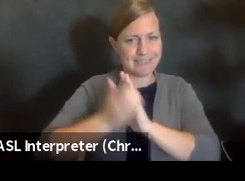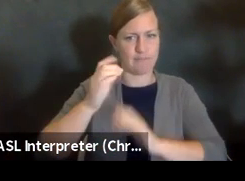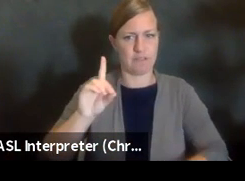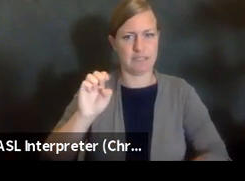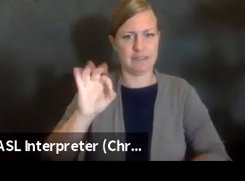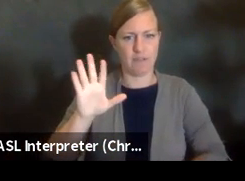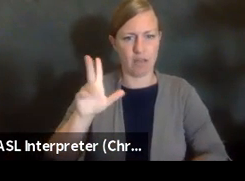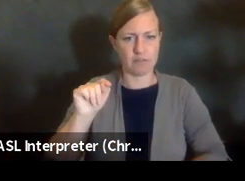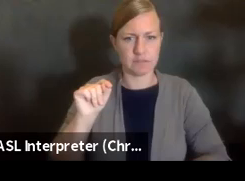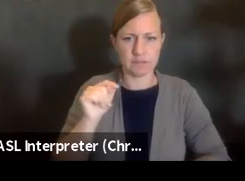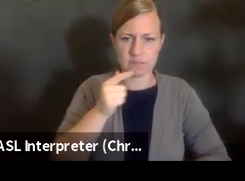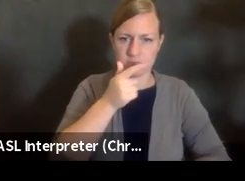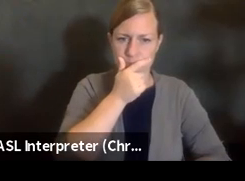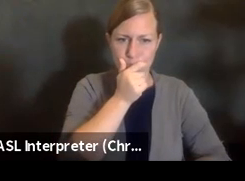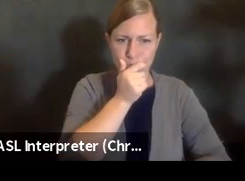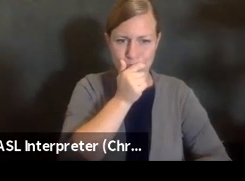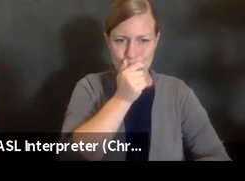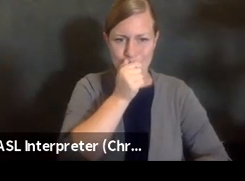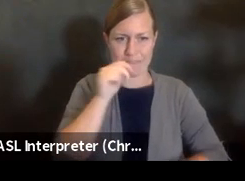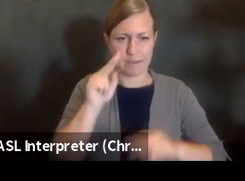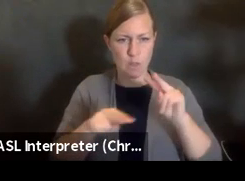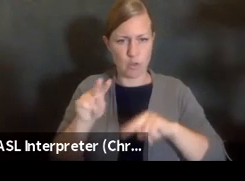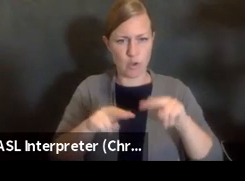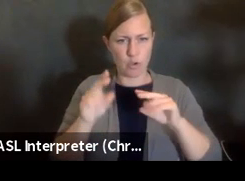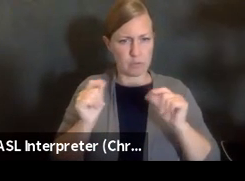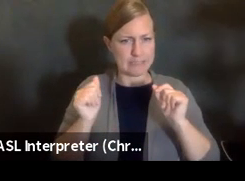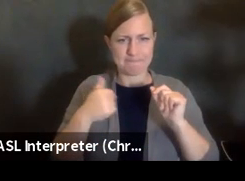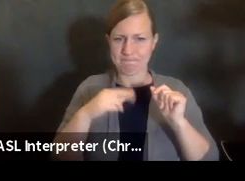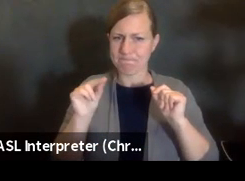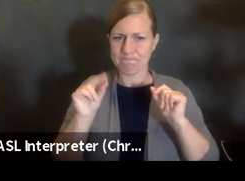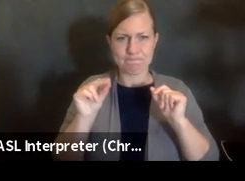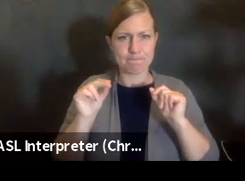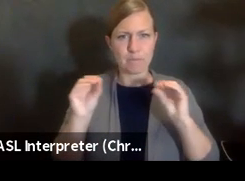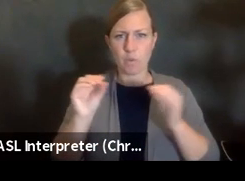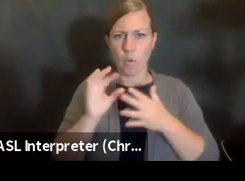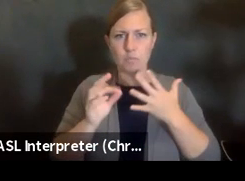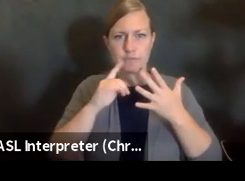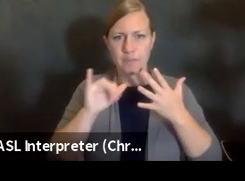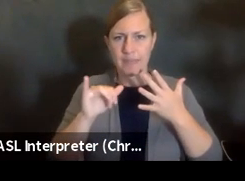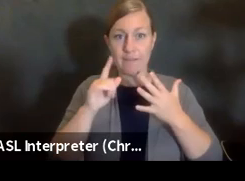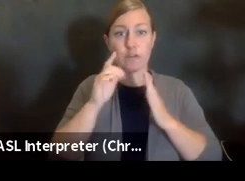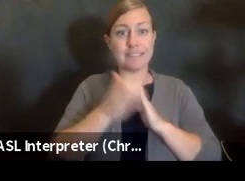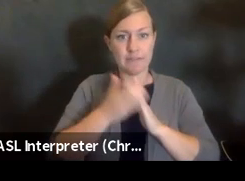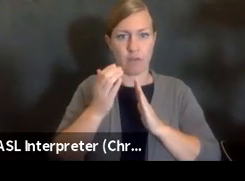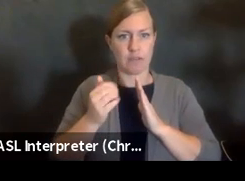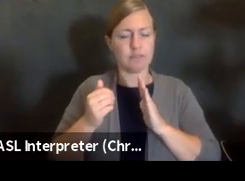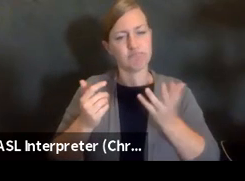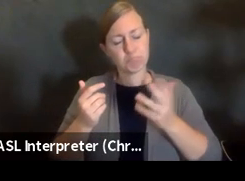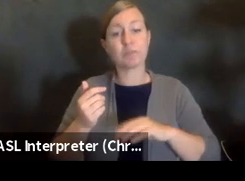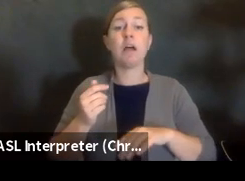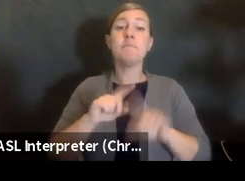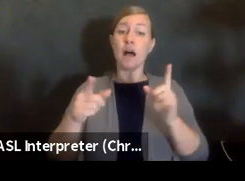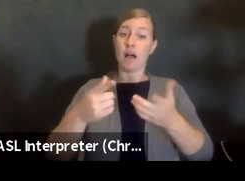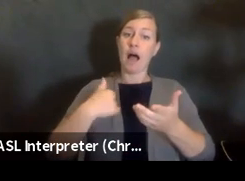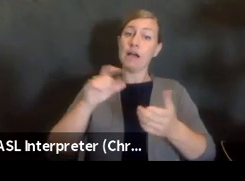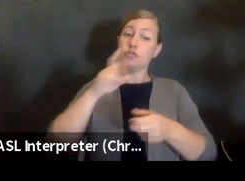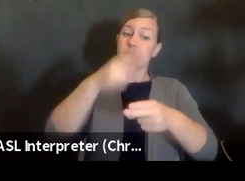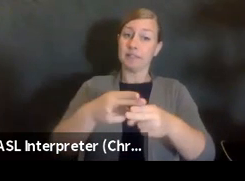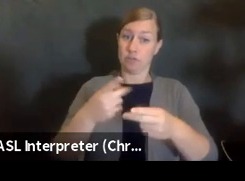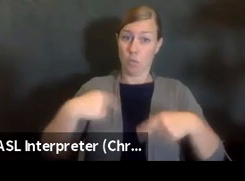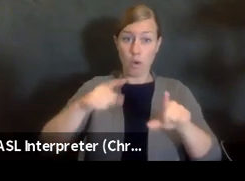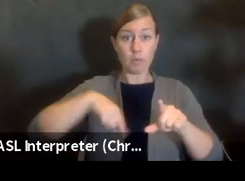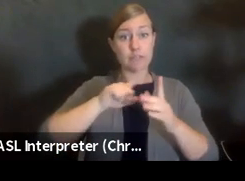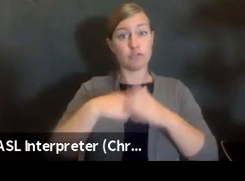Katherine Livick - ESD 112: in our class settings, but I don't see any options for that. I should mention that when we start asking these questions, and they're going to be some things we run into today and tomorrow also,